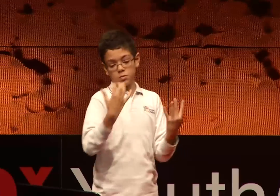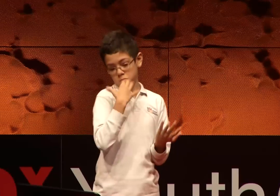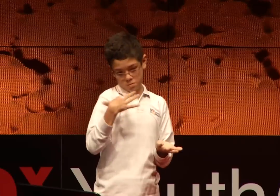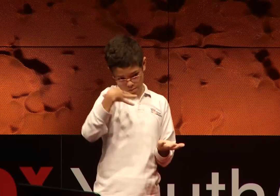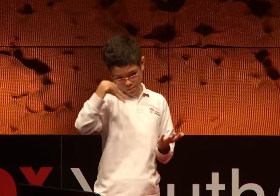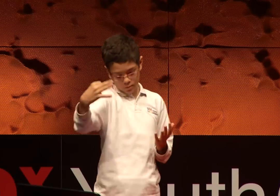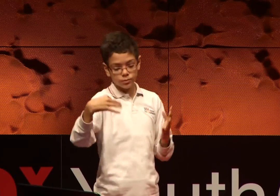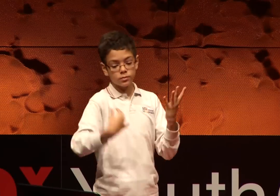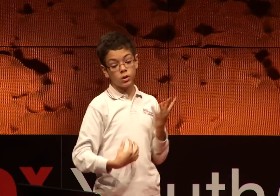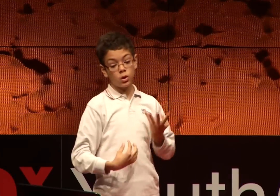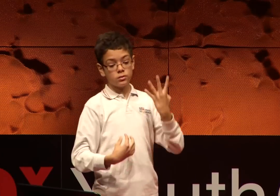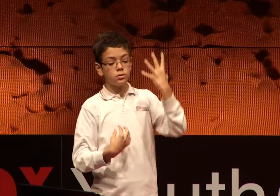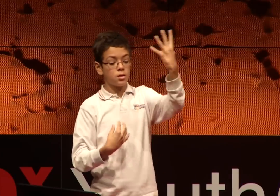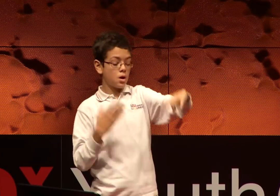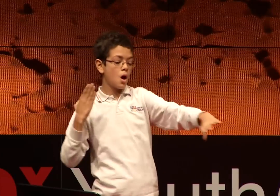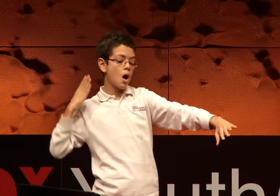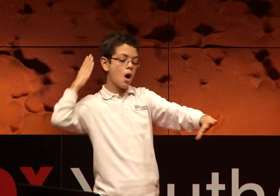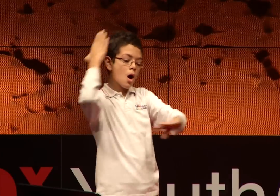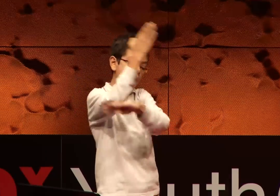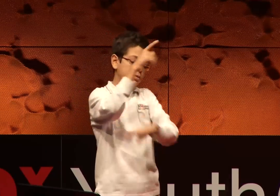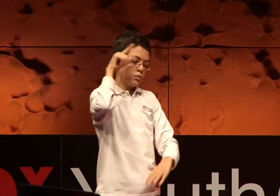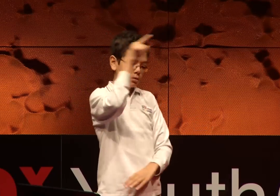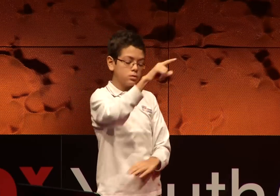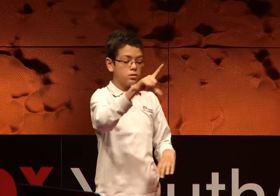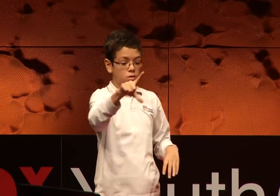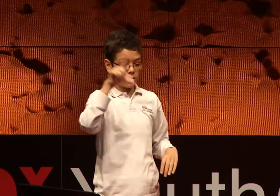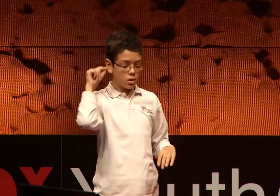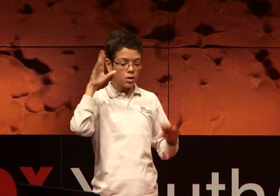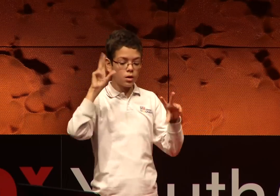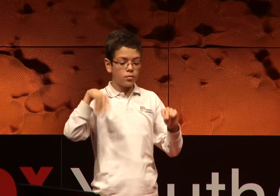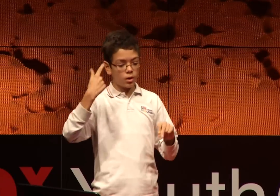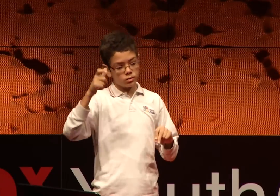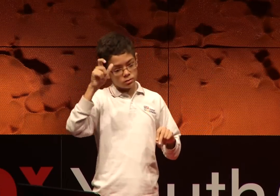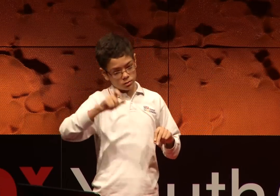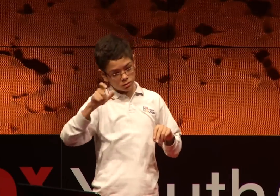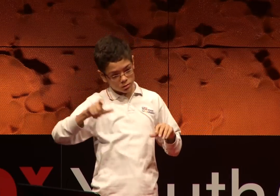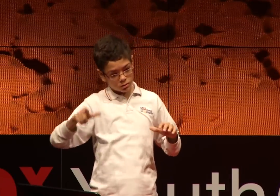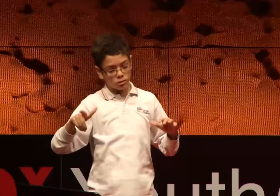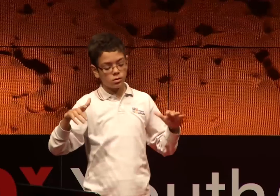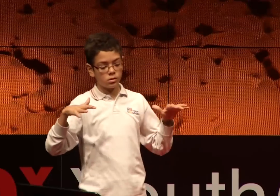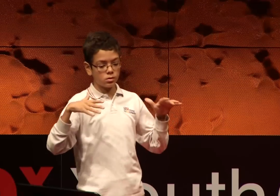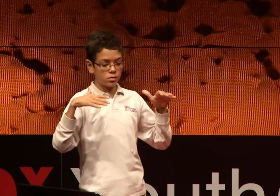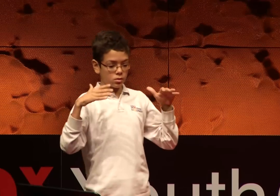In Europe, they sent each other different videos, and for example, in Spain, they selected 4 people.